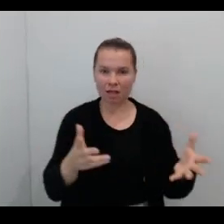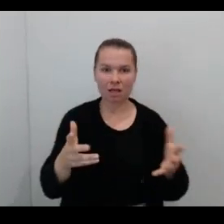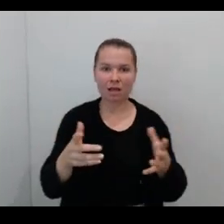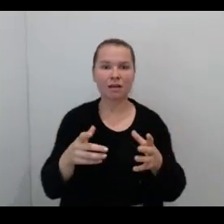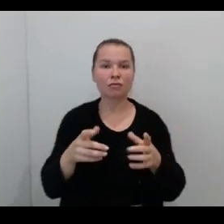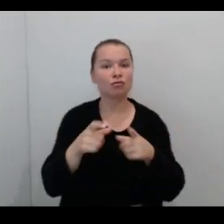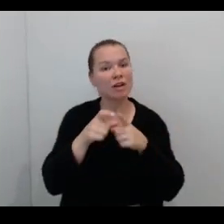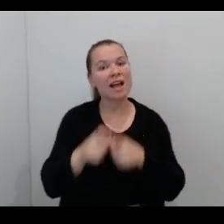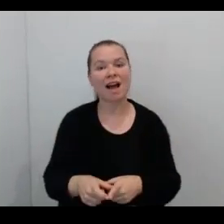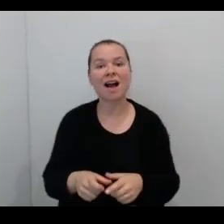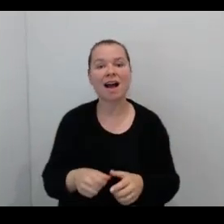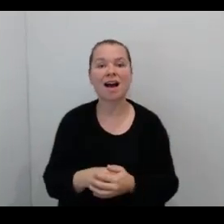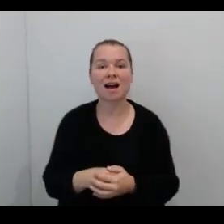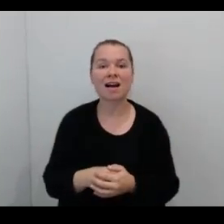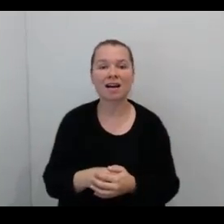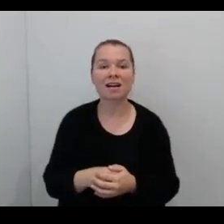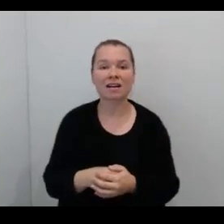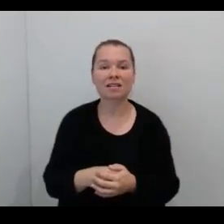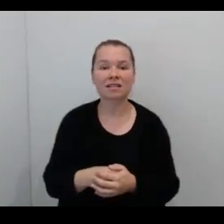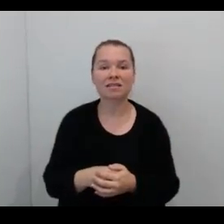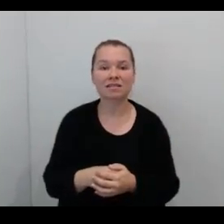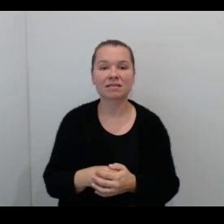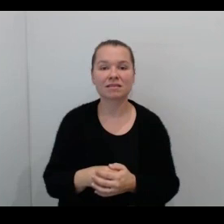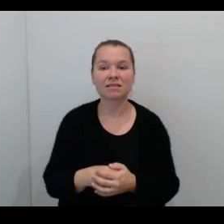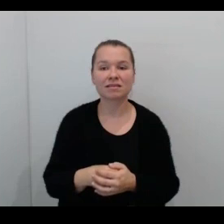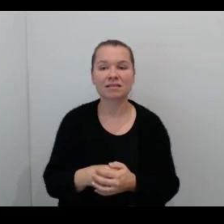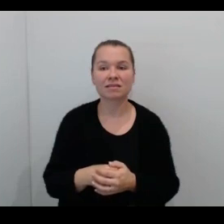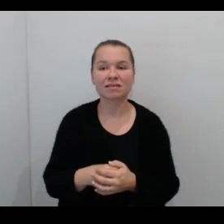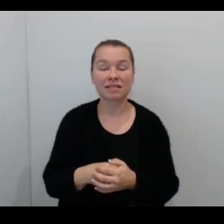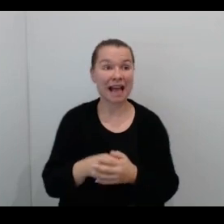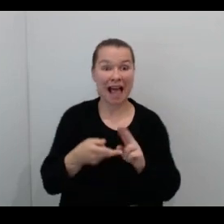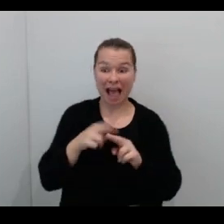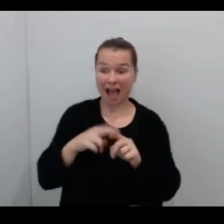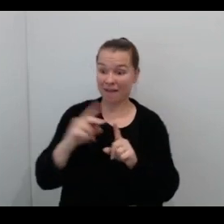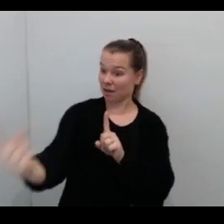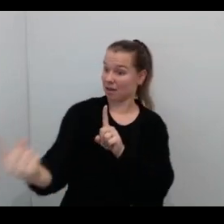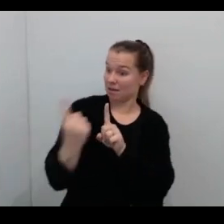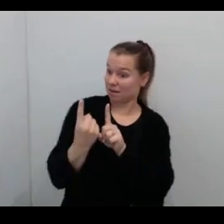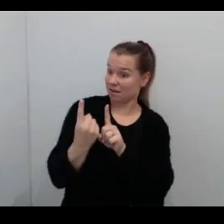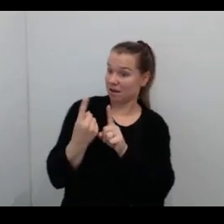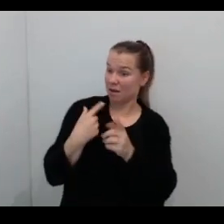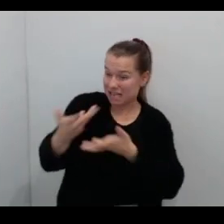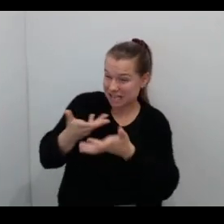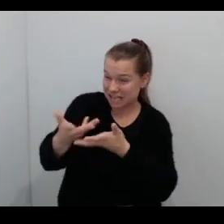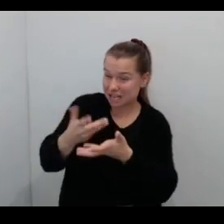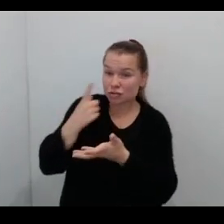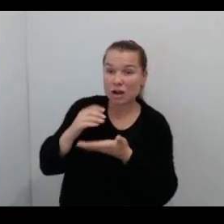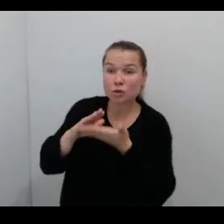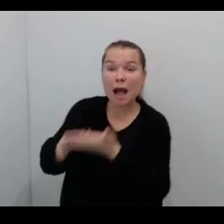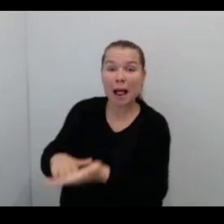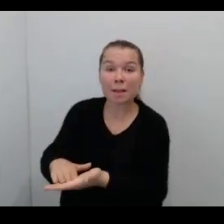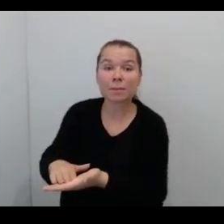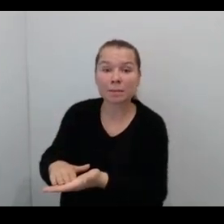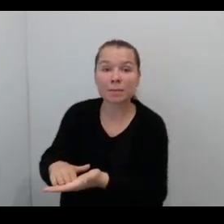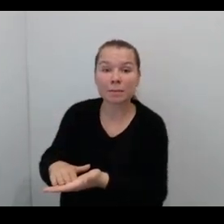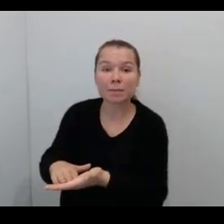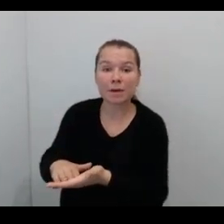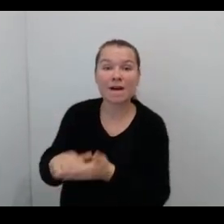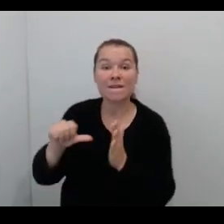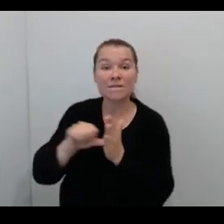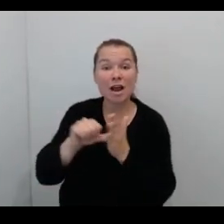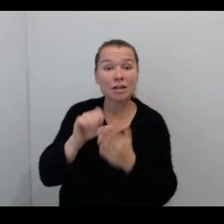If someone comes in the door, we work closely with financial counsellors and say I'm struggling